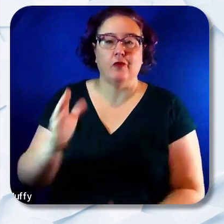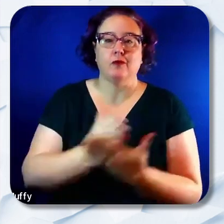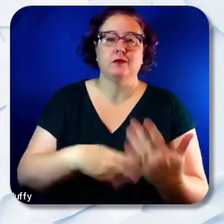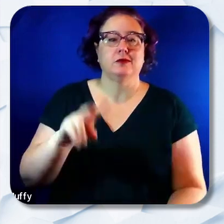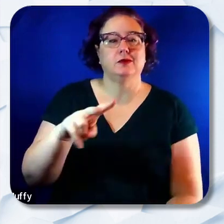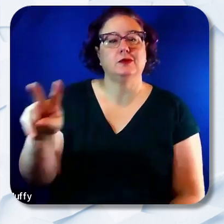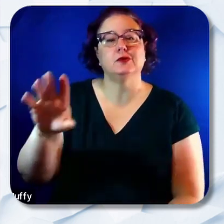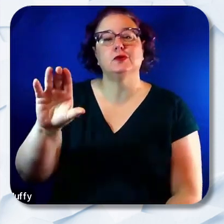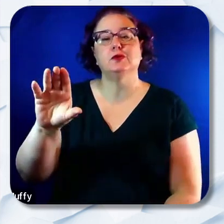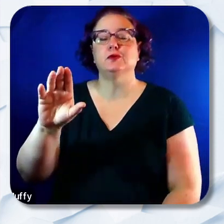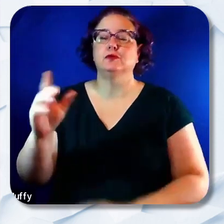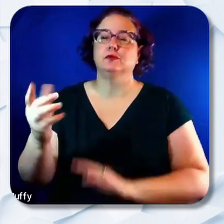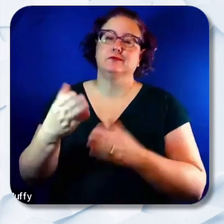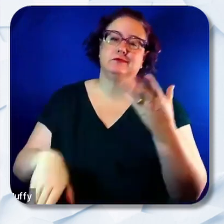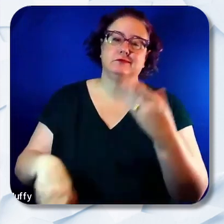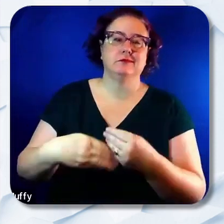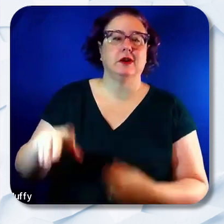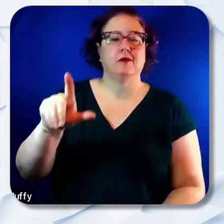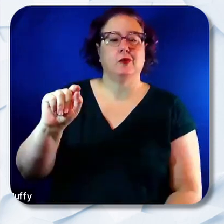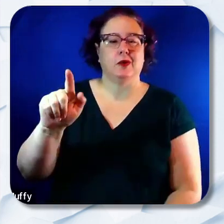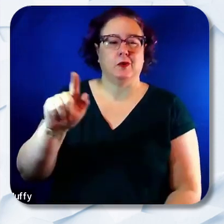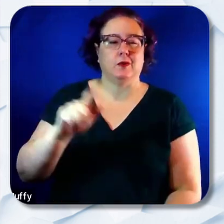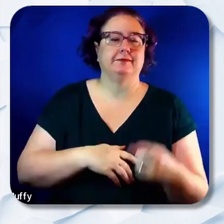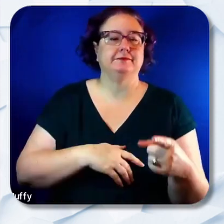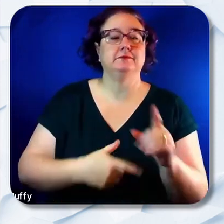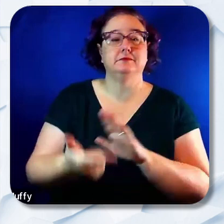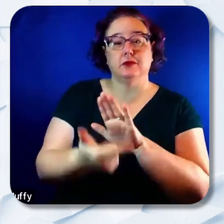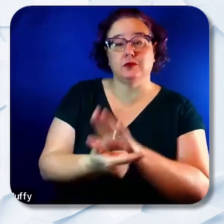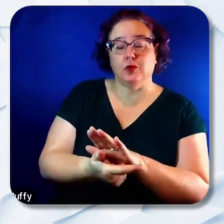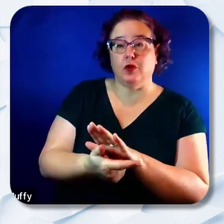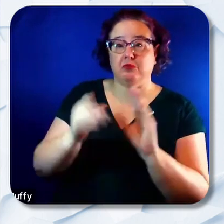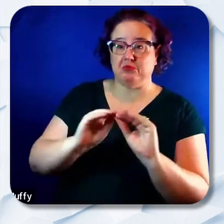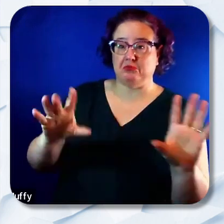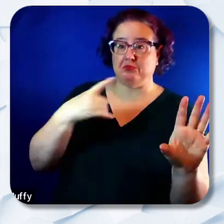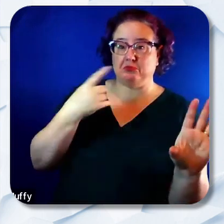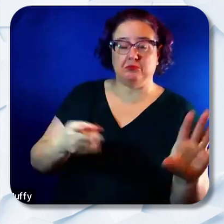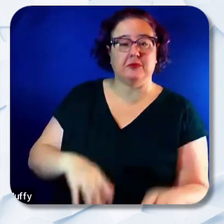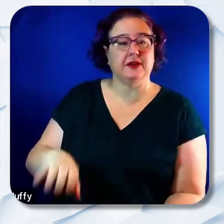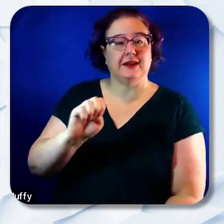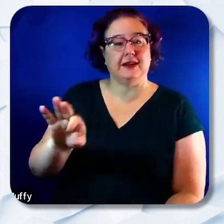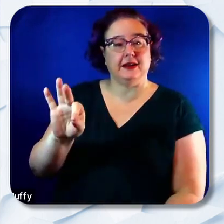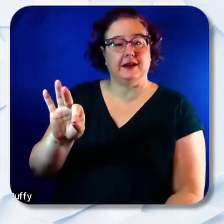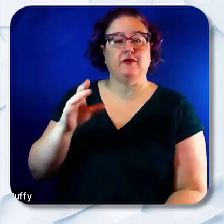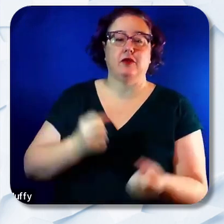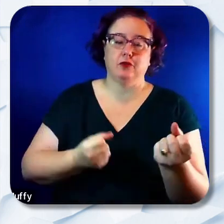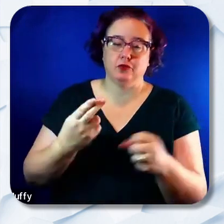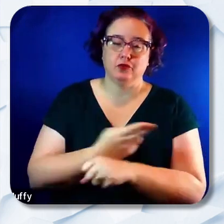The law specified that the EEF may be used to support professional learning for certificated